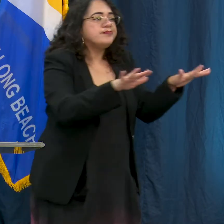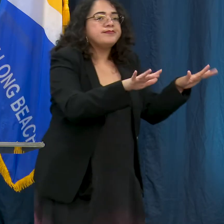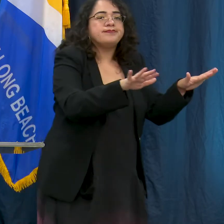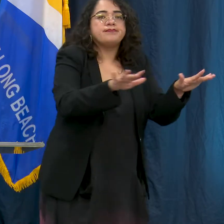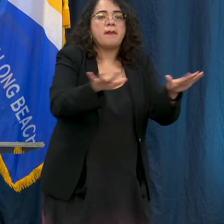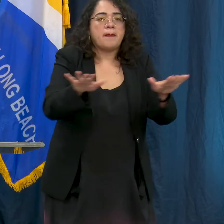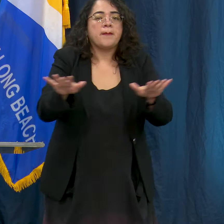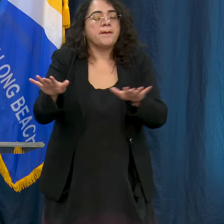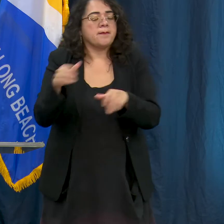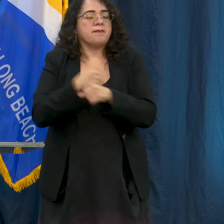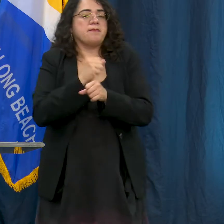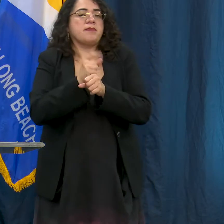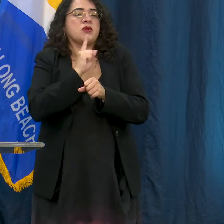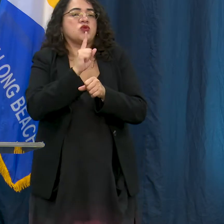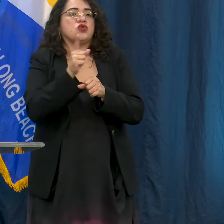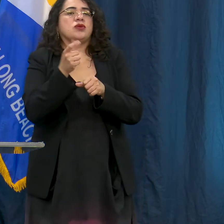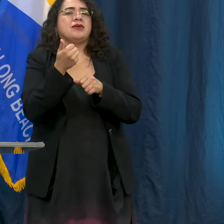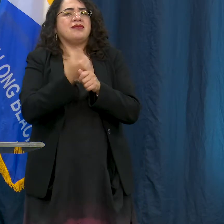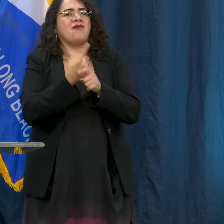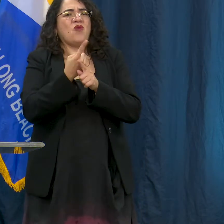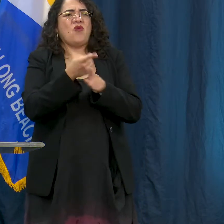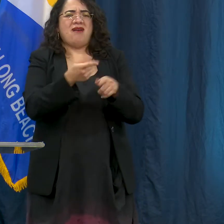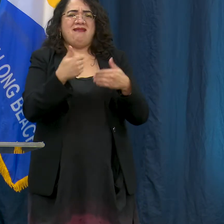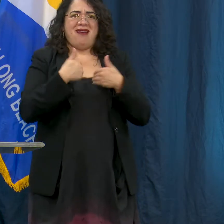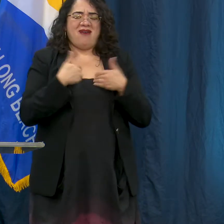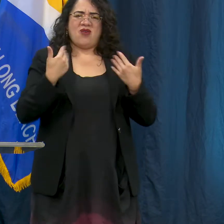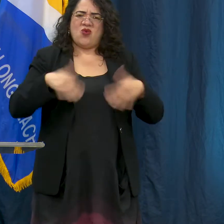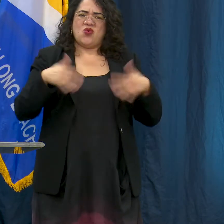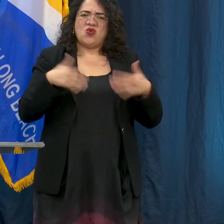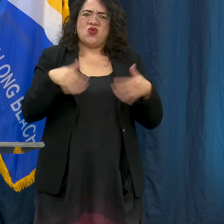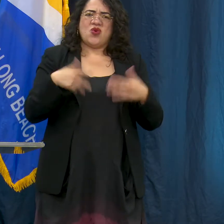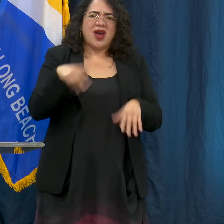businesses that had the privilege to open within these COVID